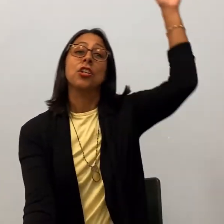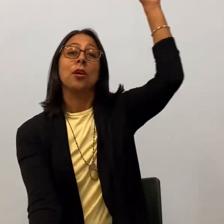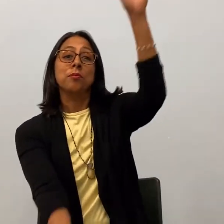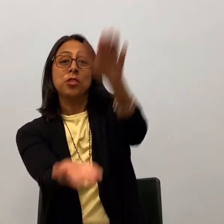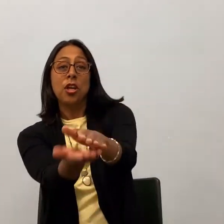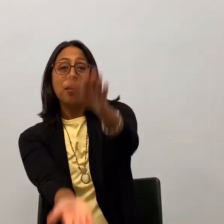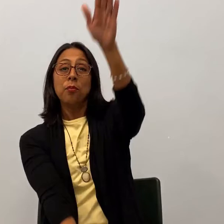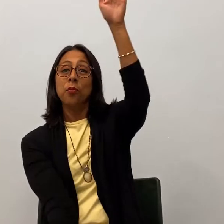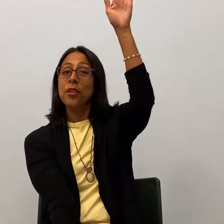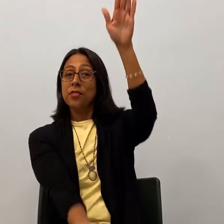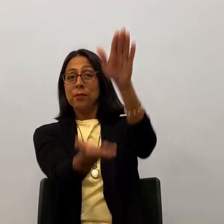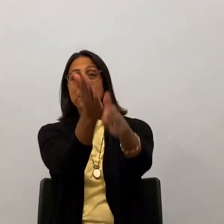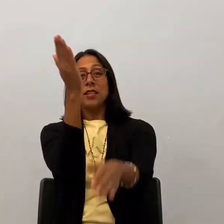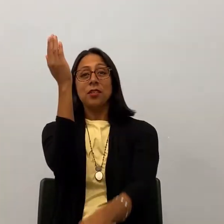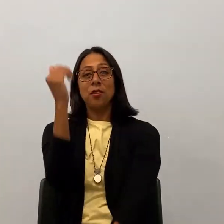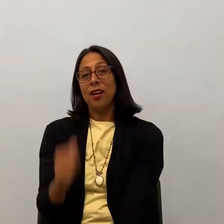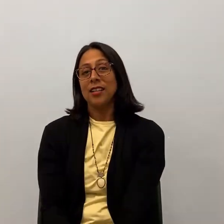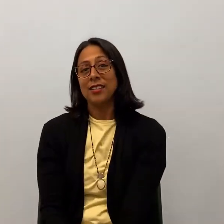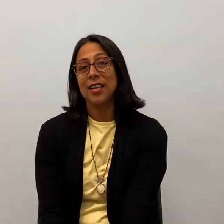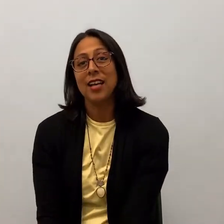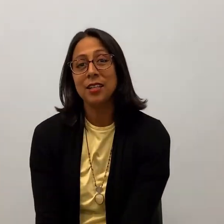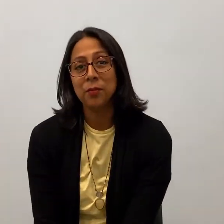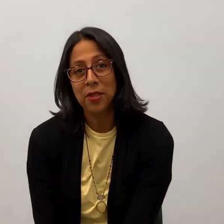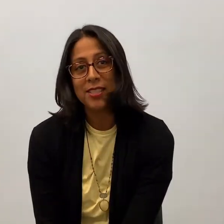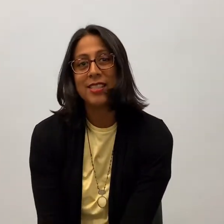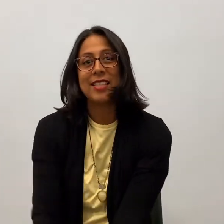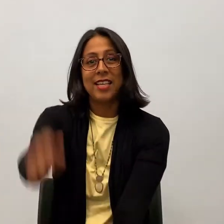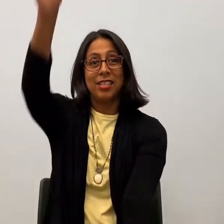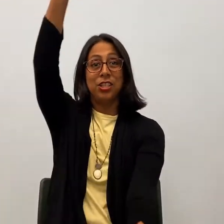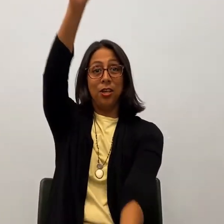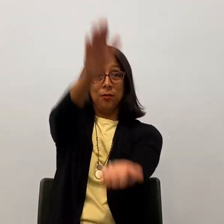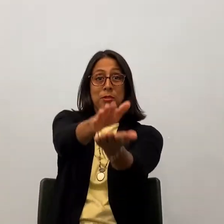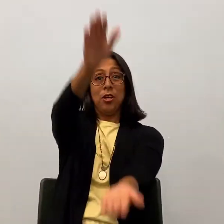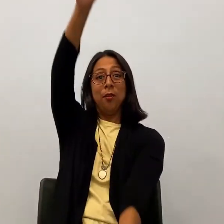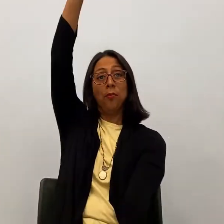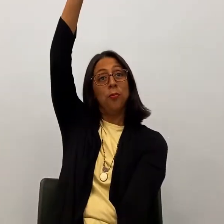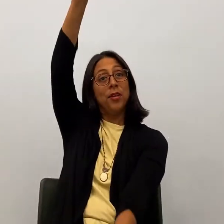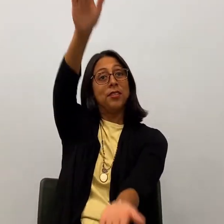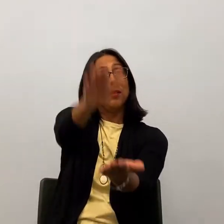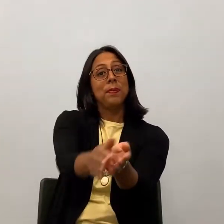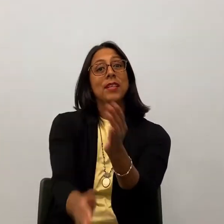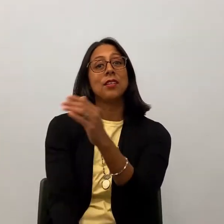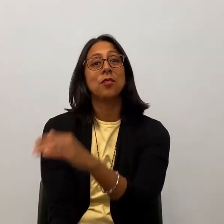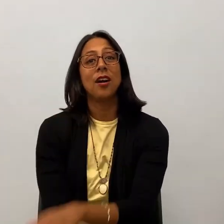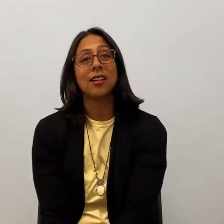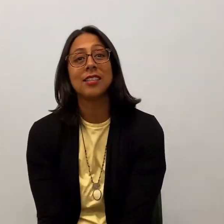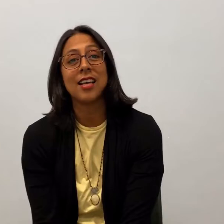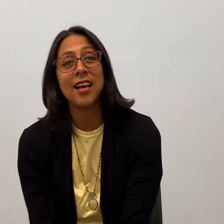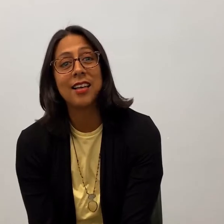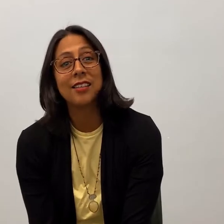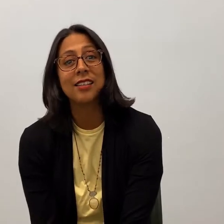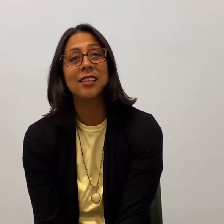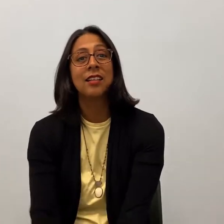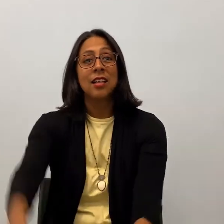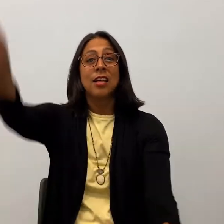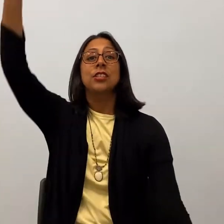Chomp chomp went the big crocodile one day Chomp chomp went the big crocodile